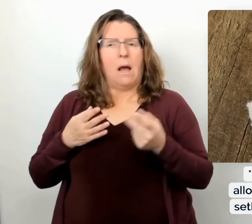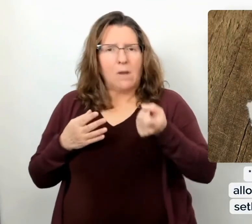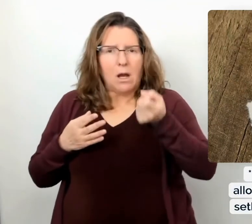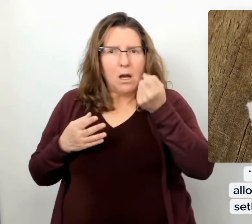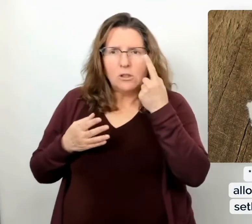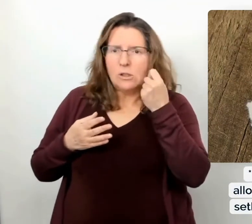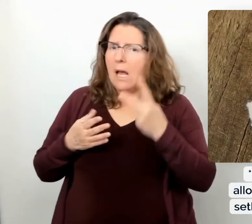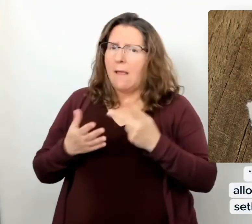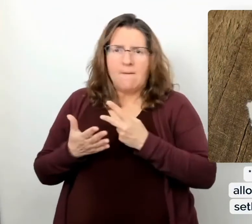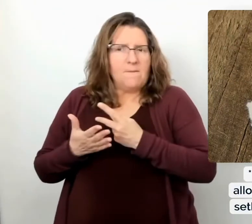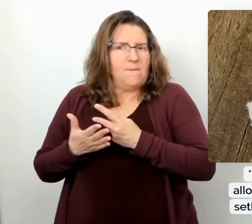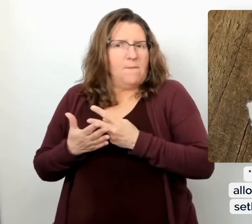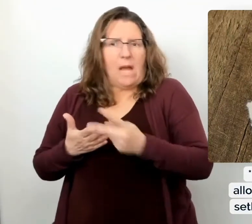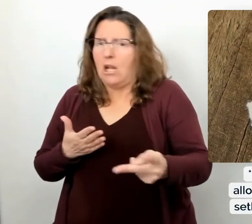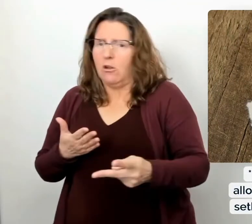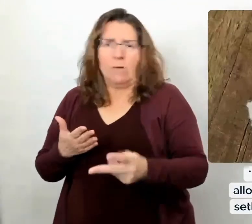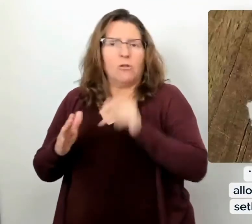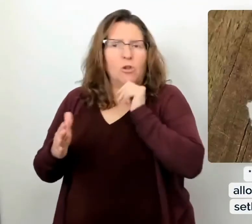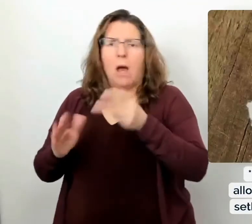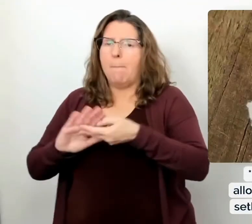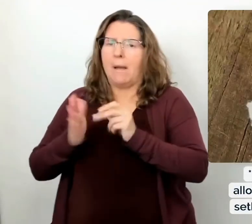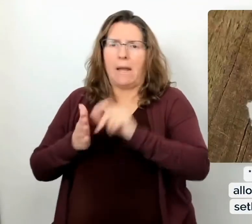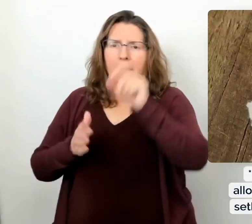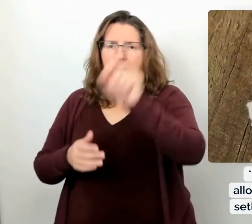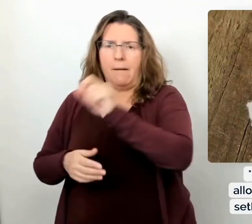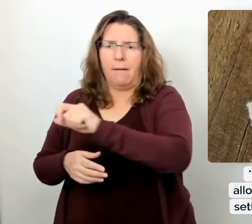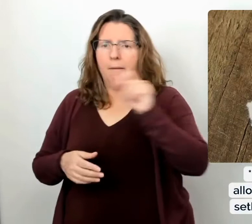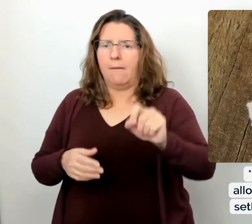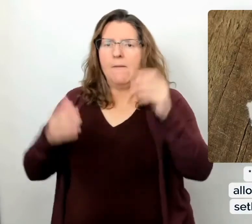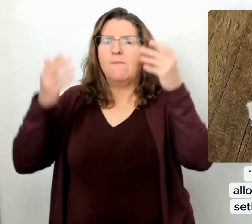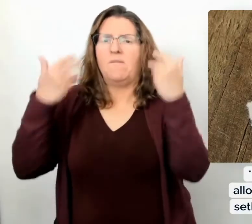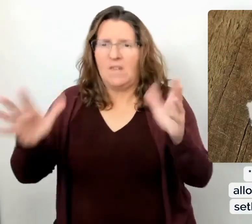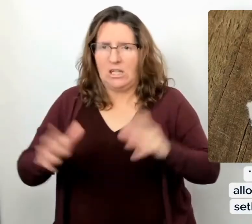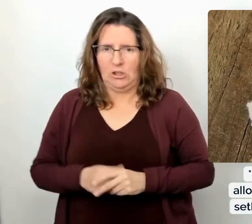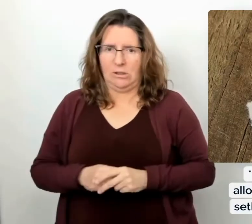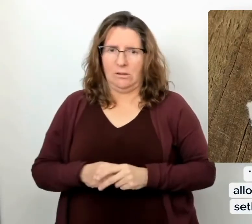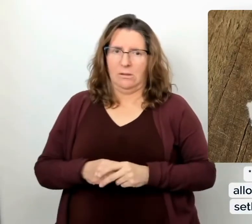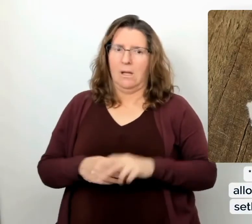Failure does not equal 'done.'